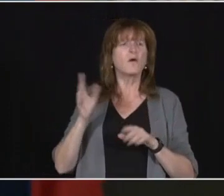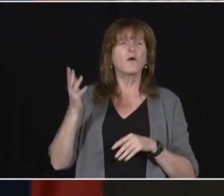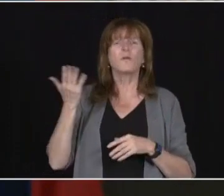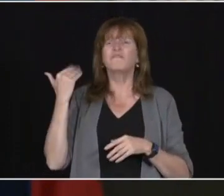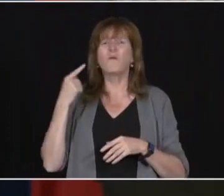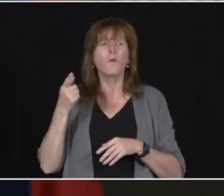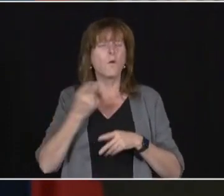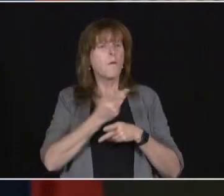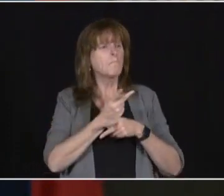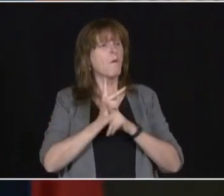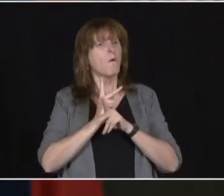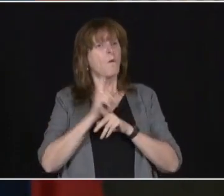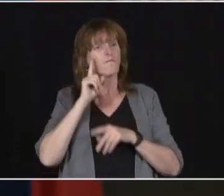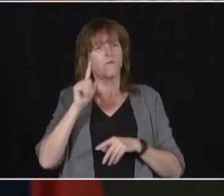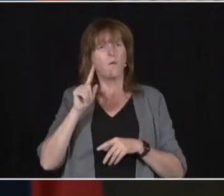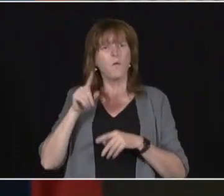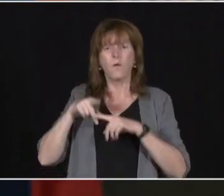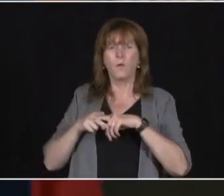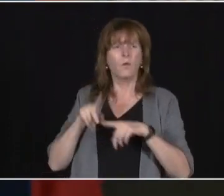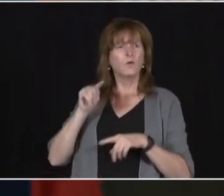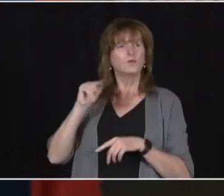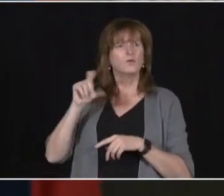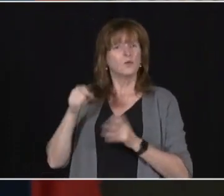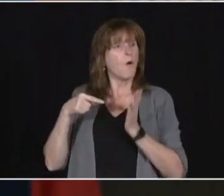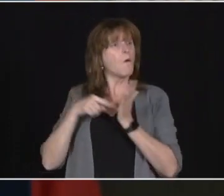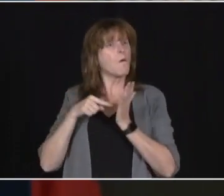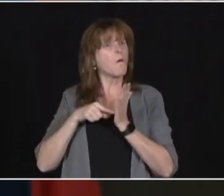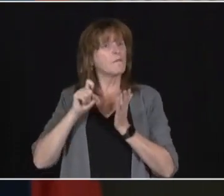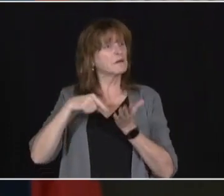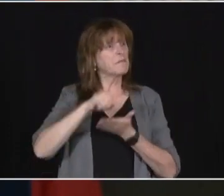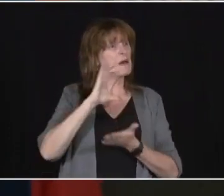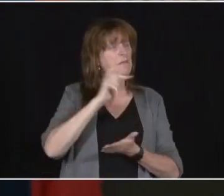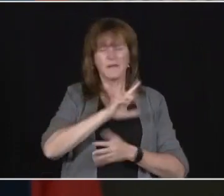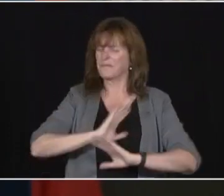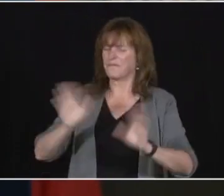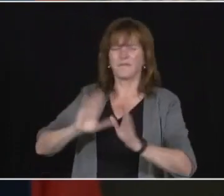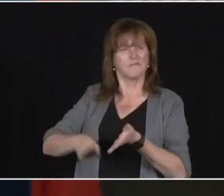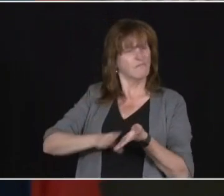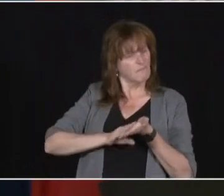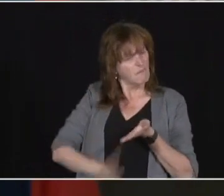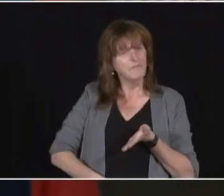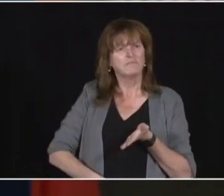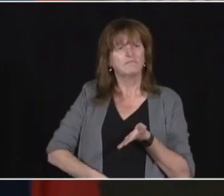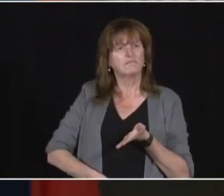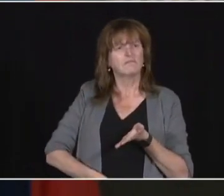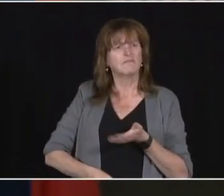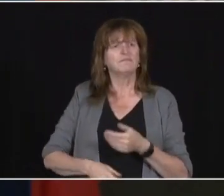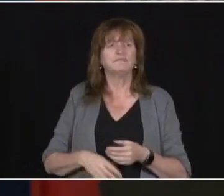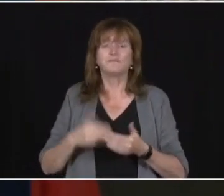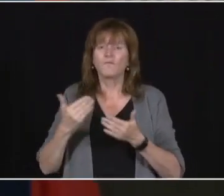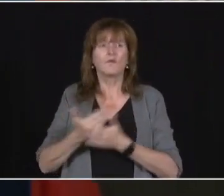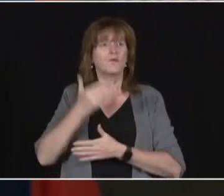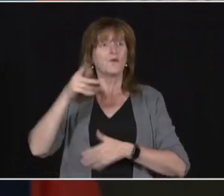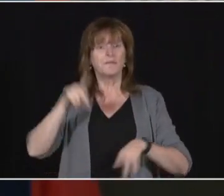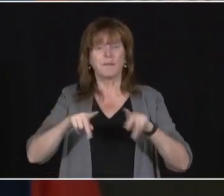recovery. We are standing up to help others too. If you owed money, you are not going to over that money anymore.